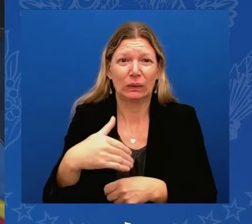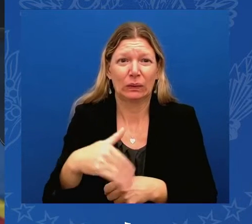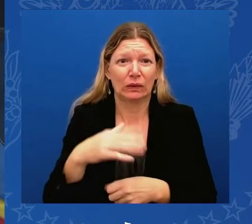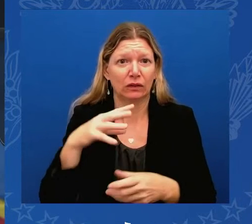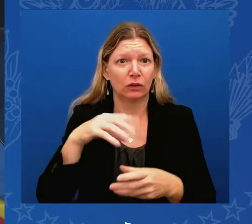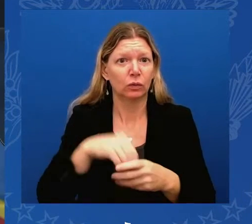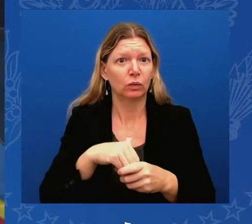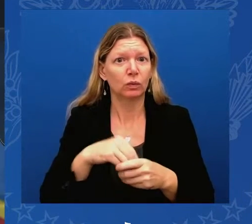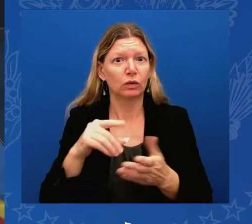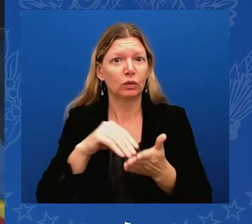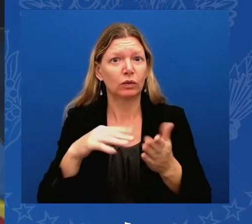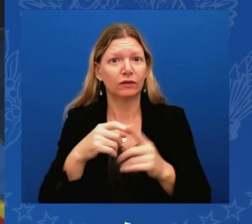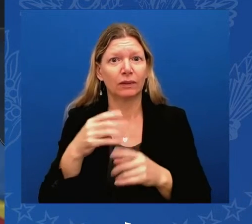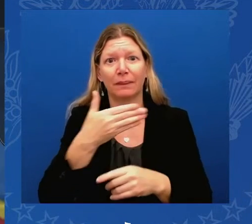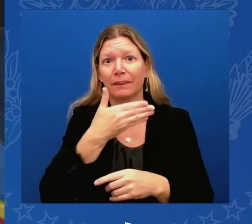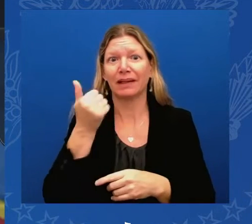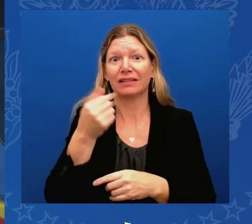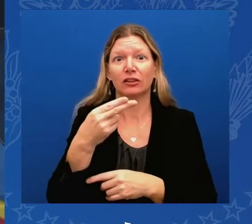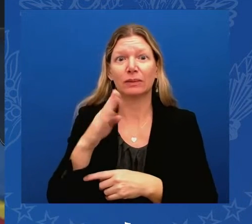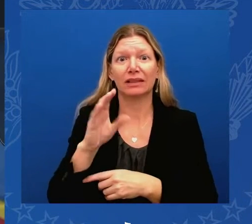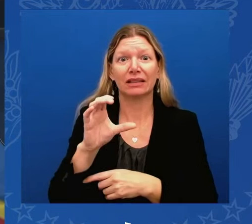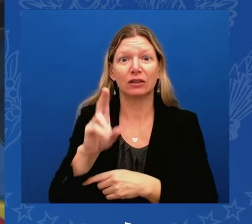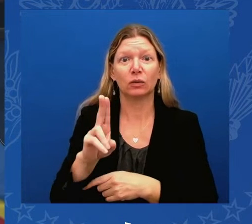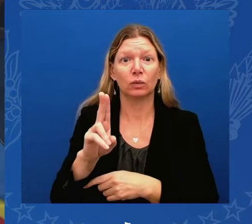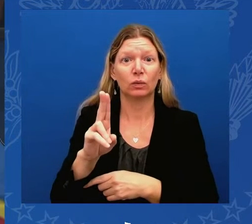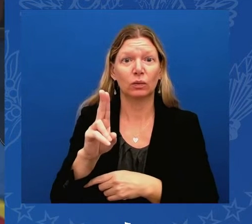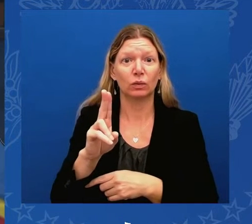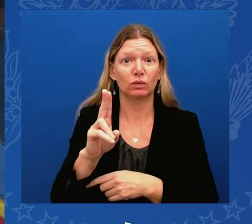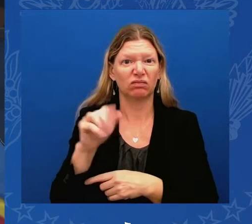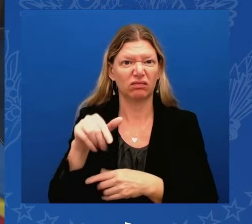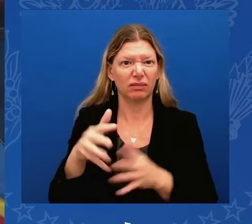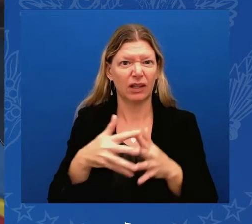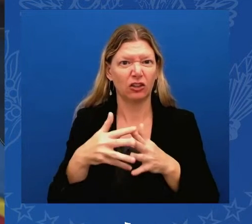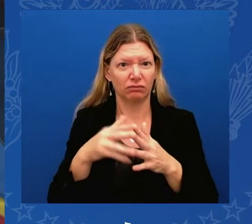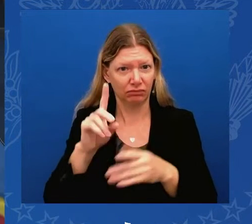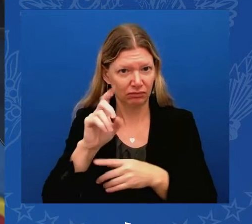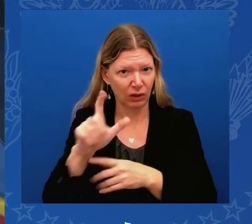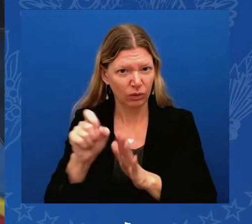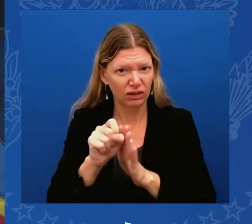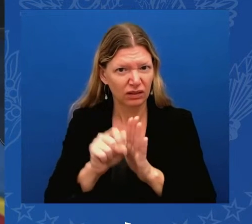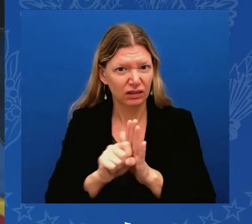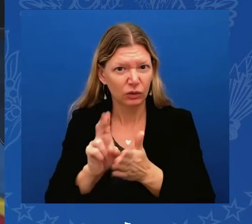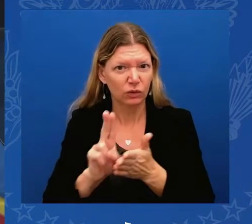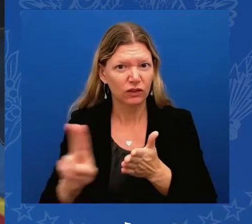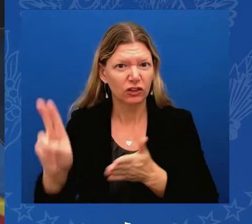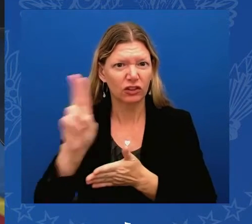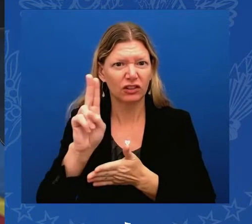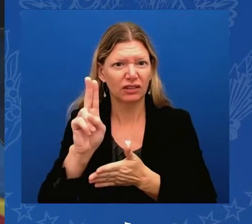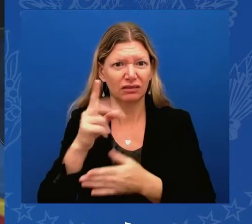You guys are good, but -- they got me elected. And you all -- you all think I'm kidding.